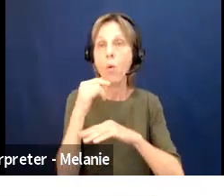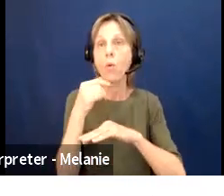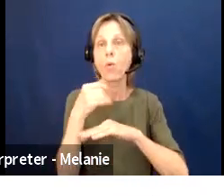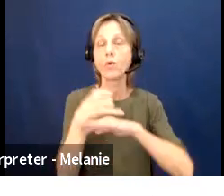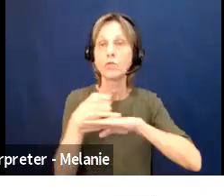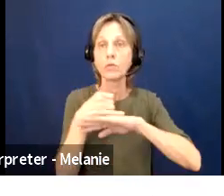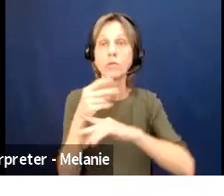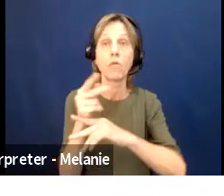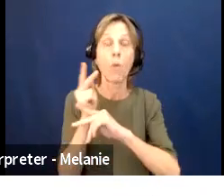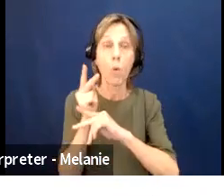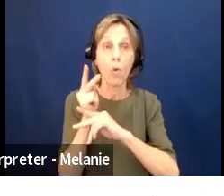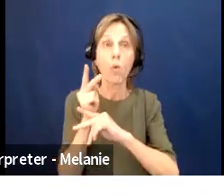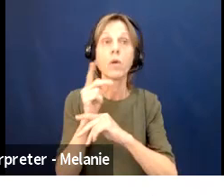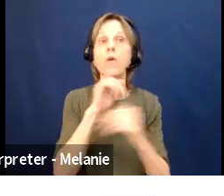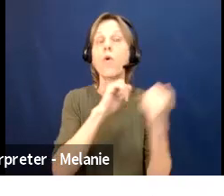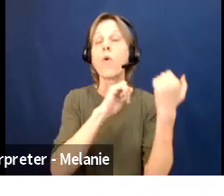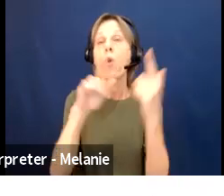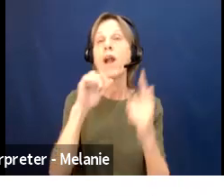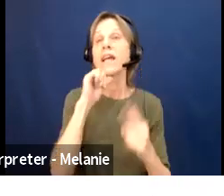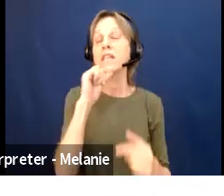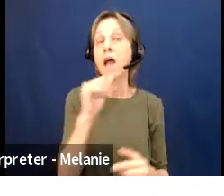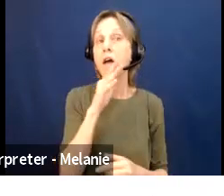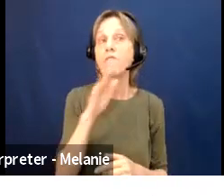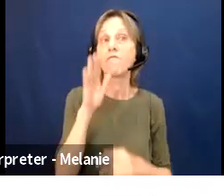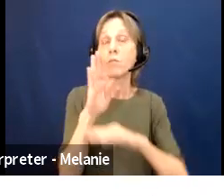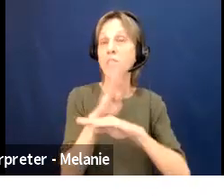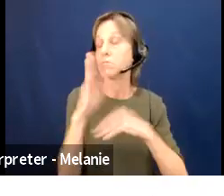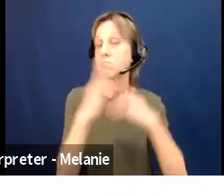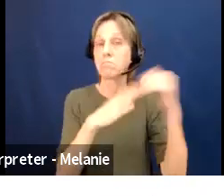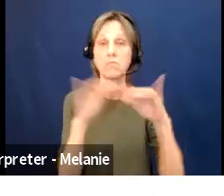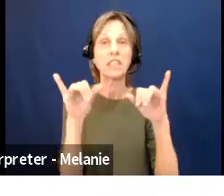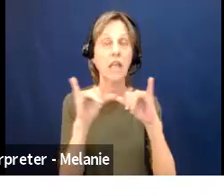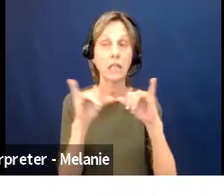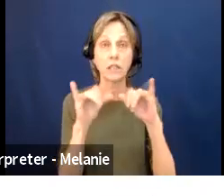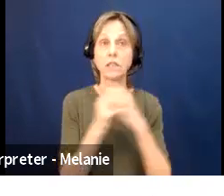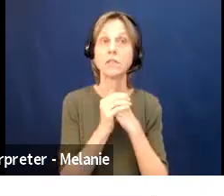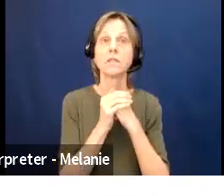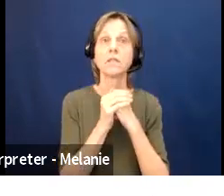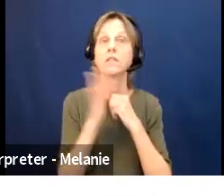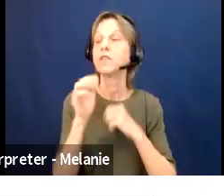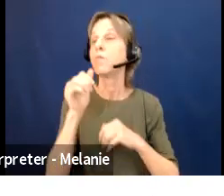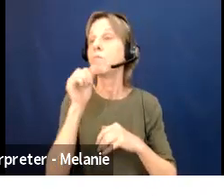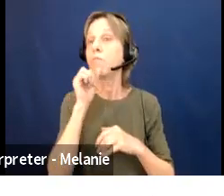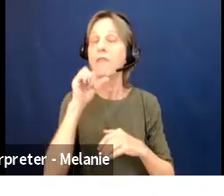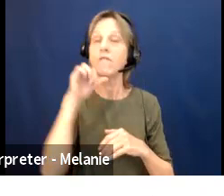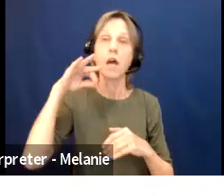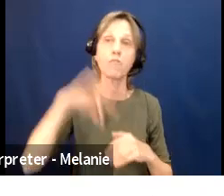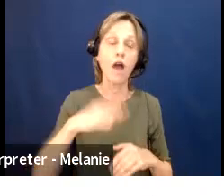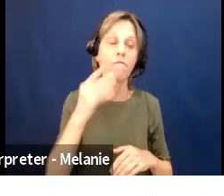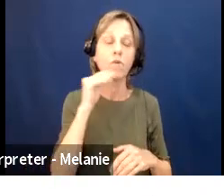all non-farm businesses of any size private nonprofits homeowners renters